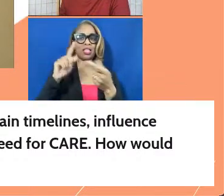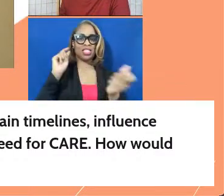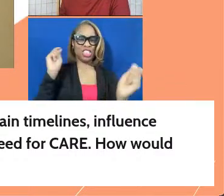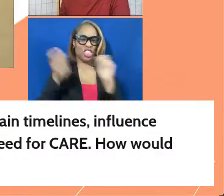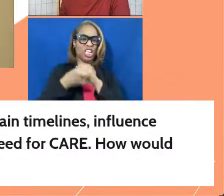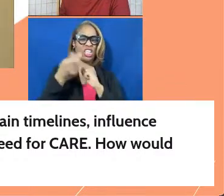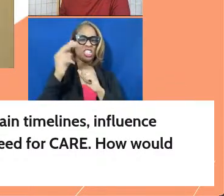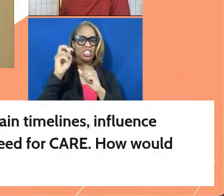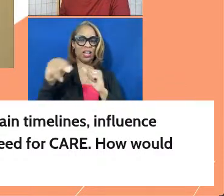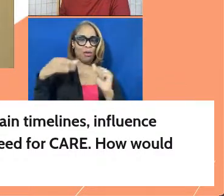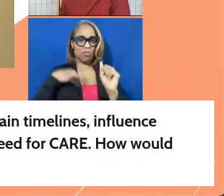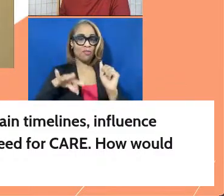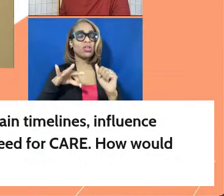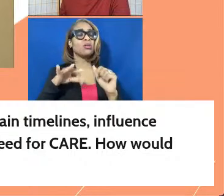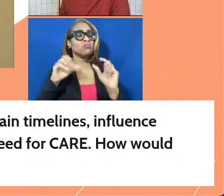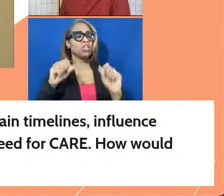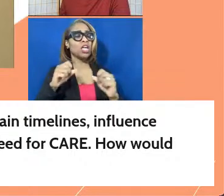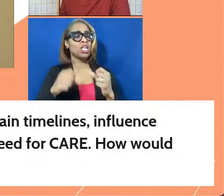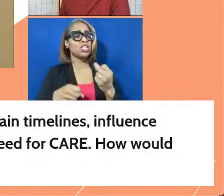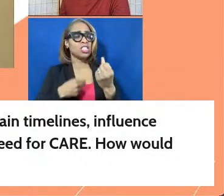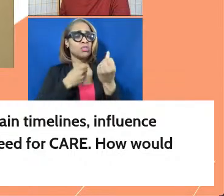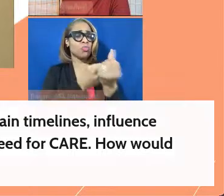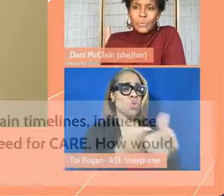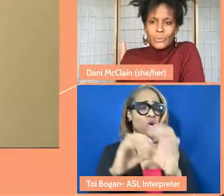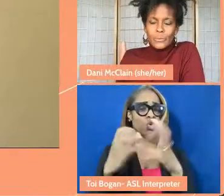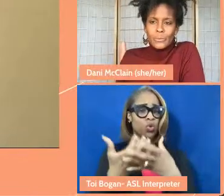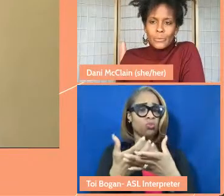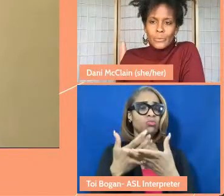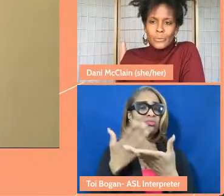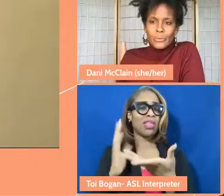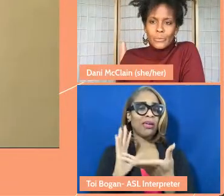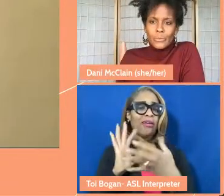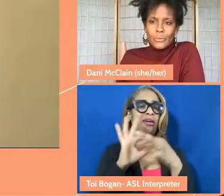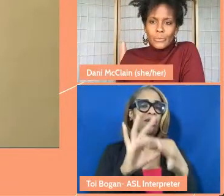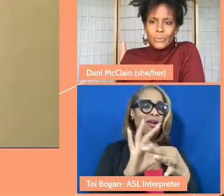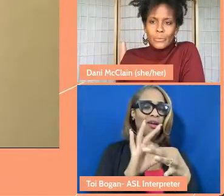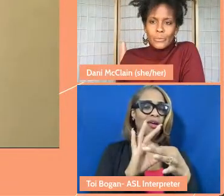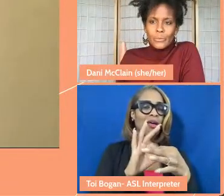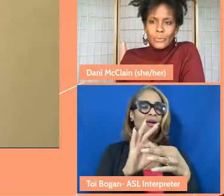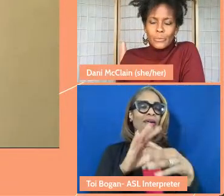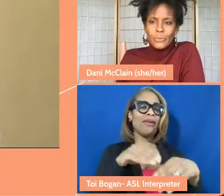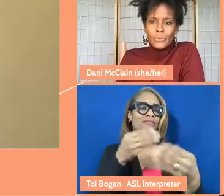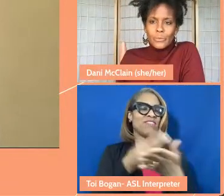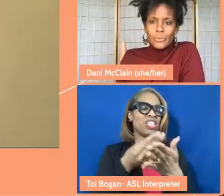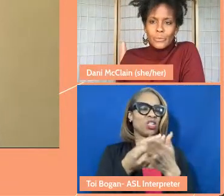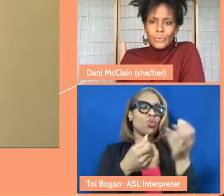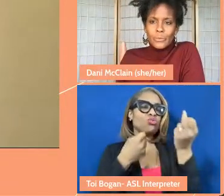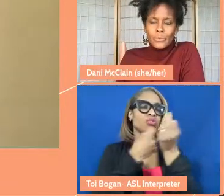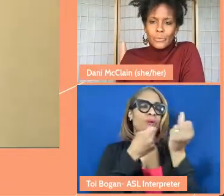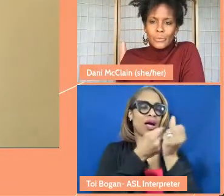can support mutual aid groups by signing on as a fiscal sponsor. Other than that,